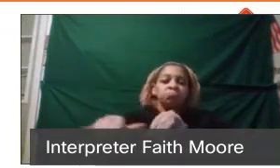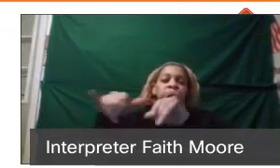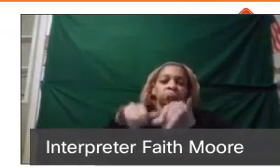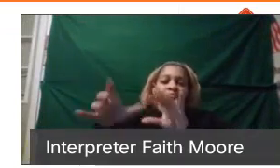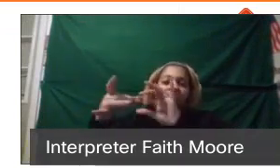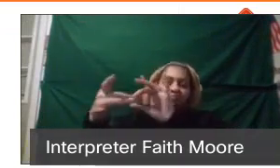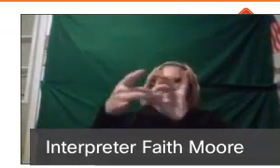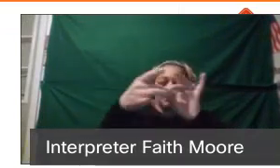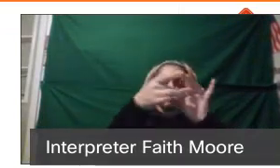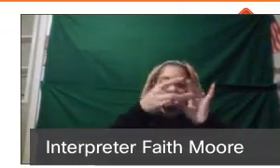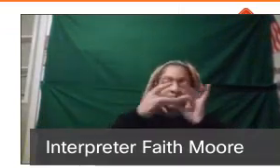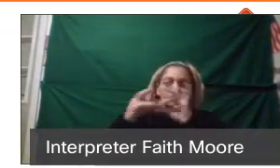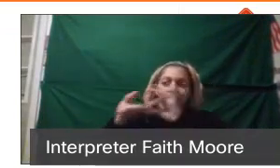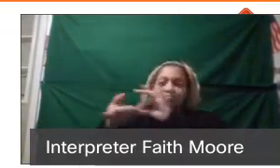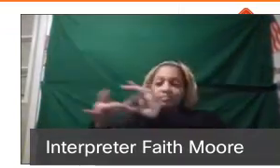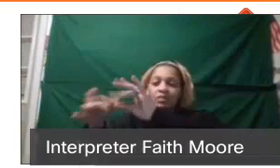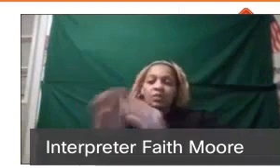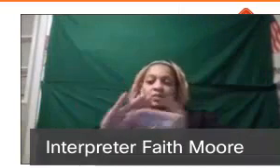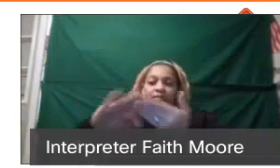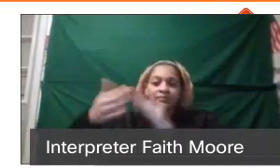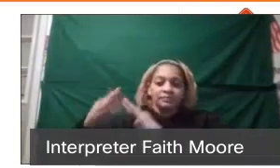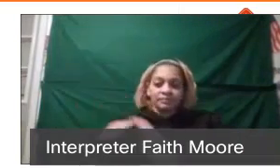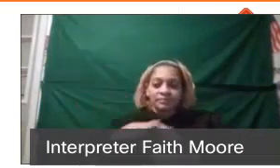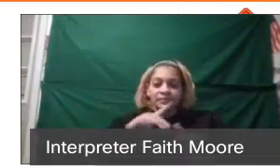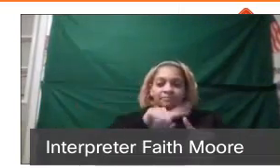The rest of the city through from Tacoma to 4th time in the Brooklyn.